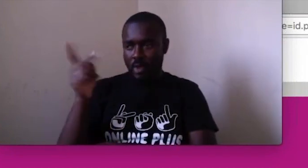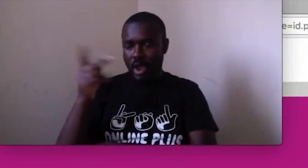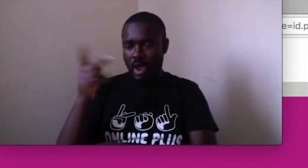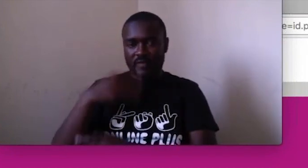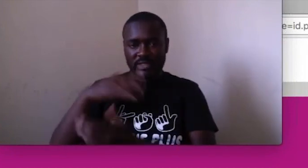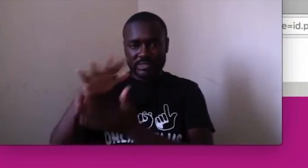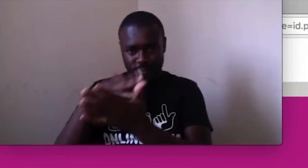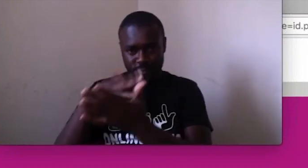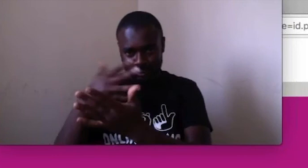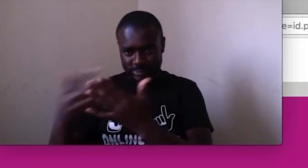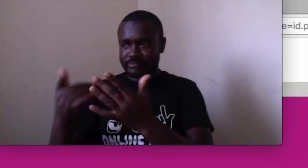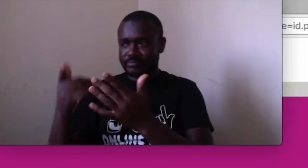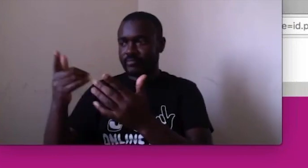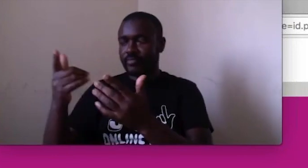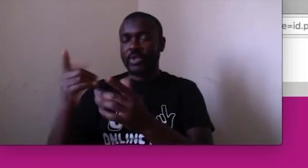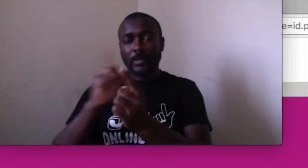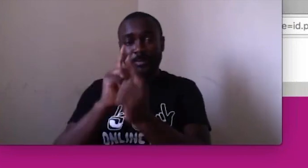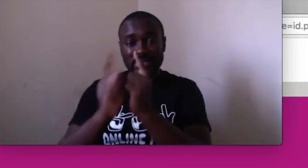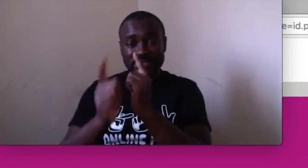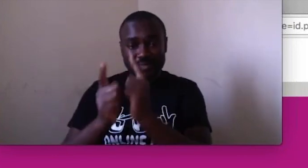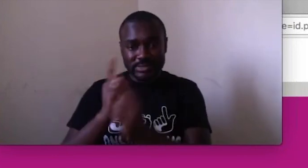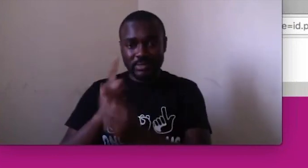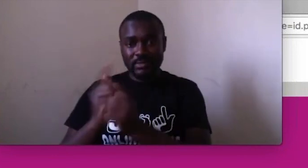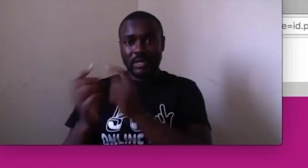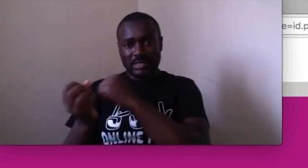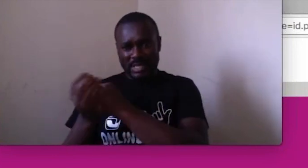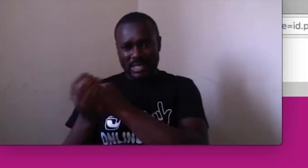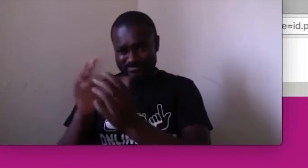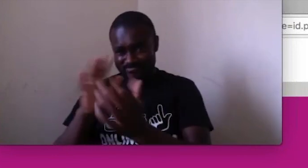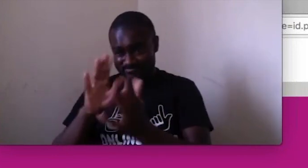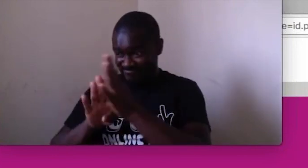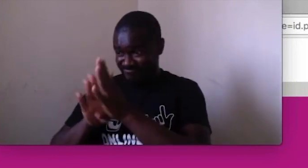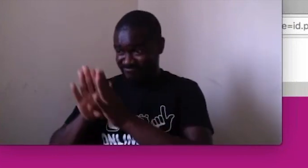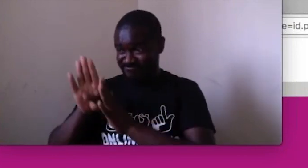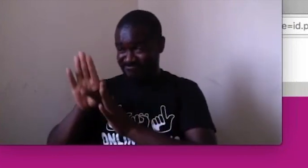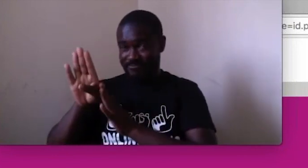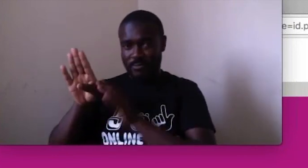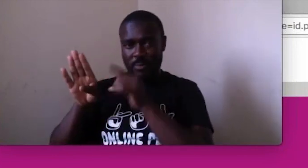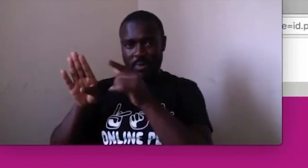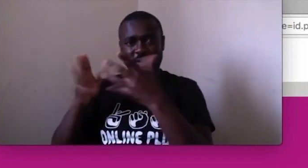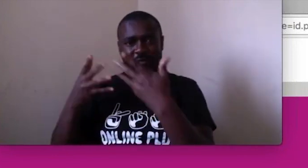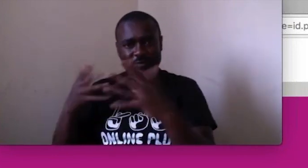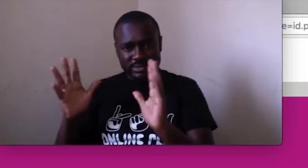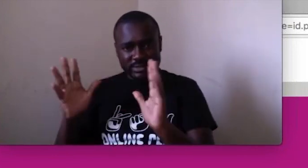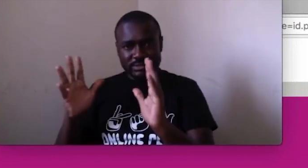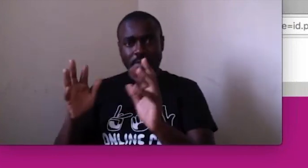NAILAB and UNFPA had partnered and they had and they had a schedule of how we can do the mentorship